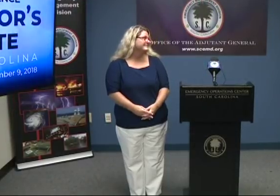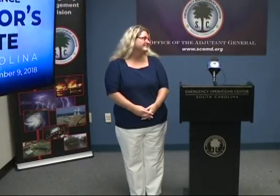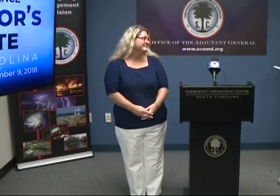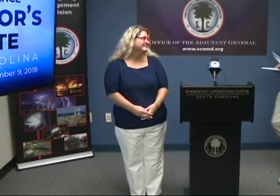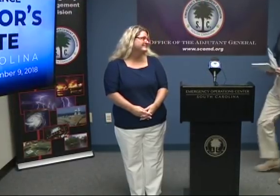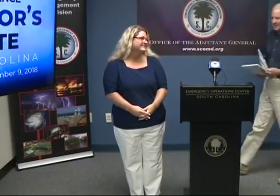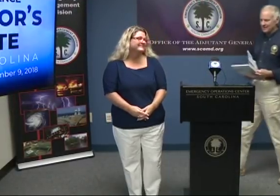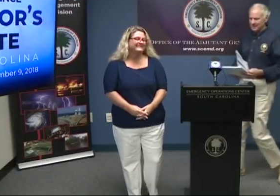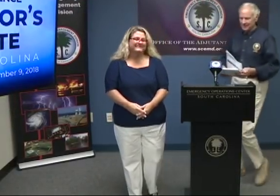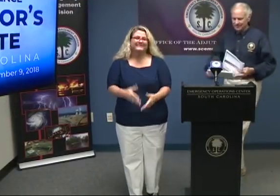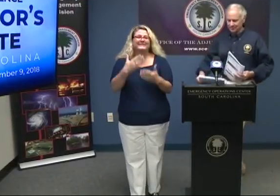Governor McMaster: Y'all, thank you for coming.